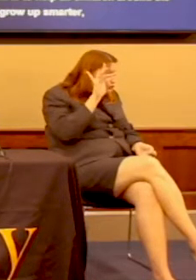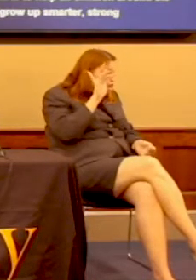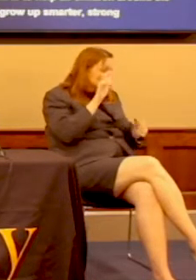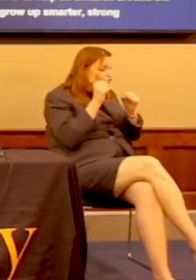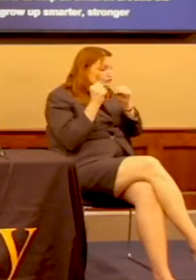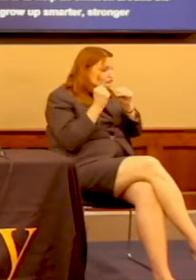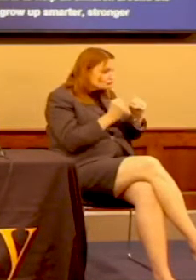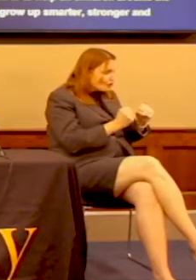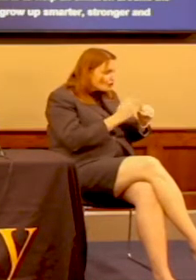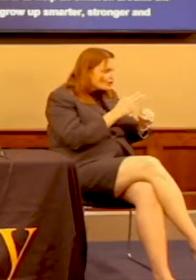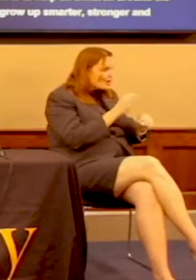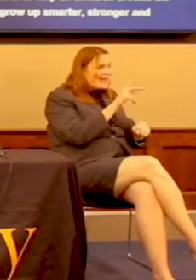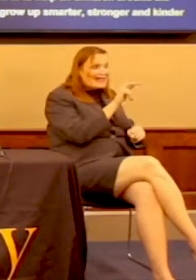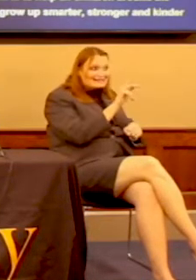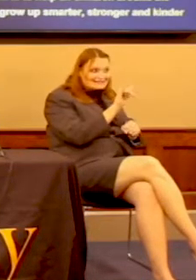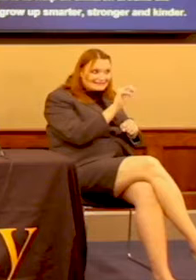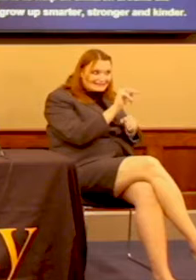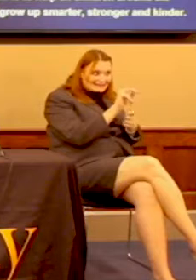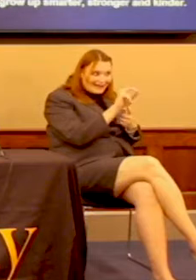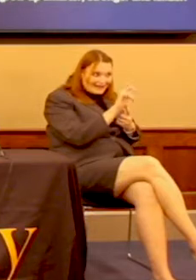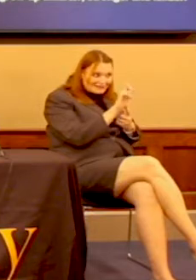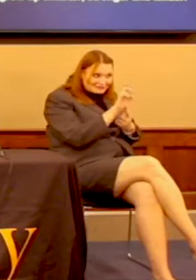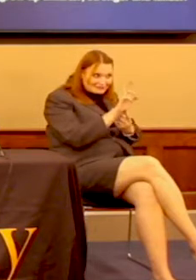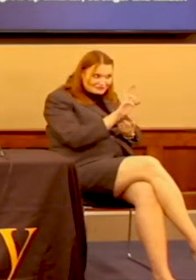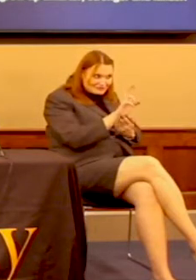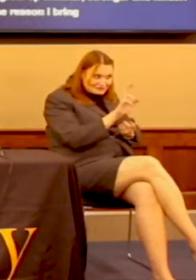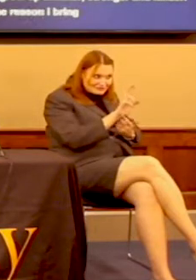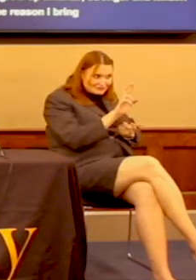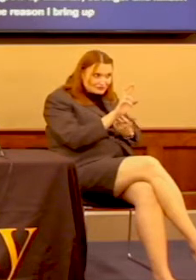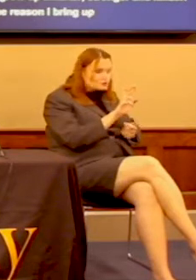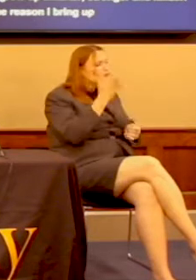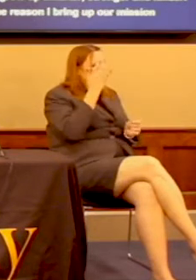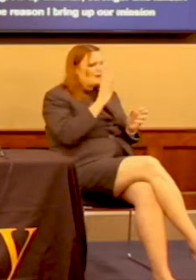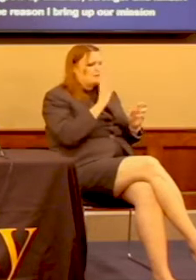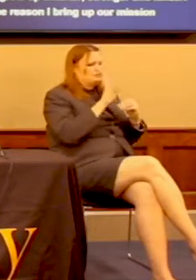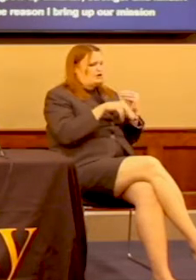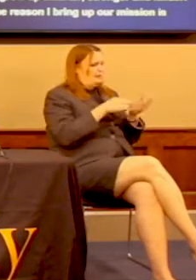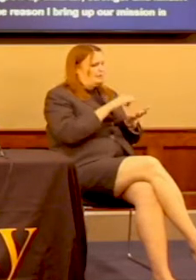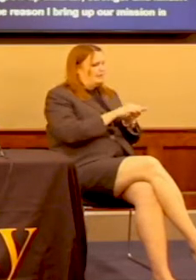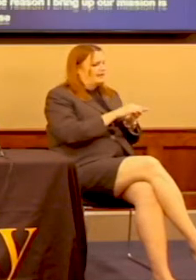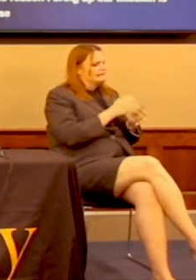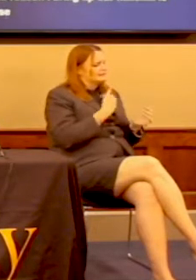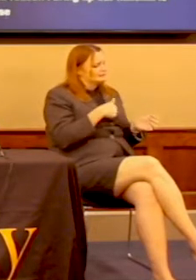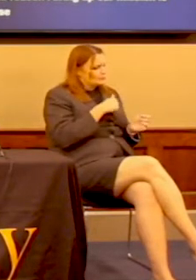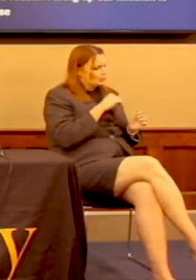and the reason I bring up our mission is